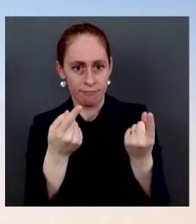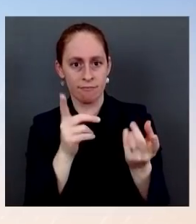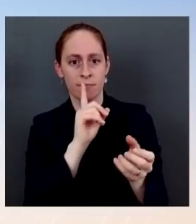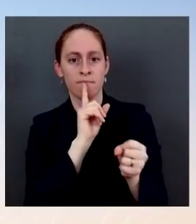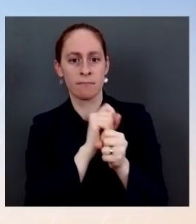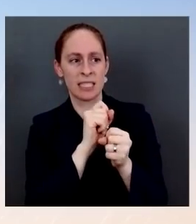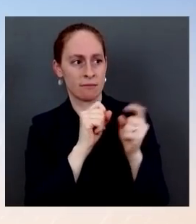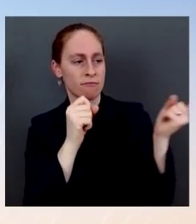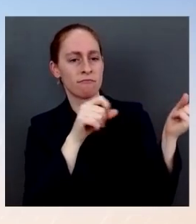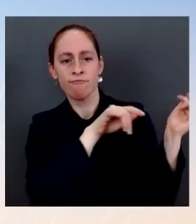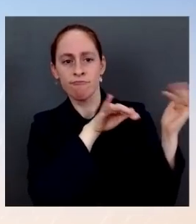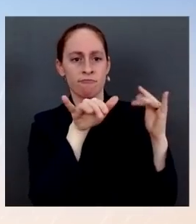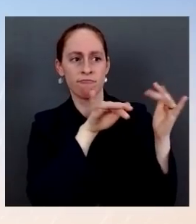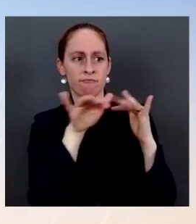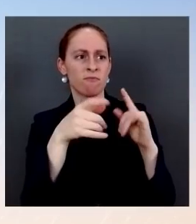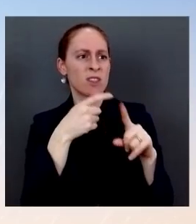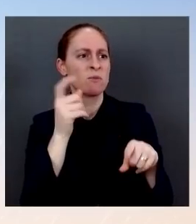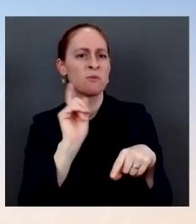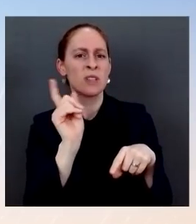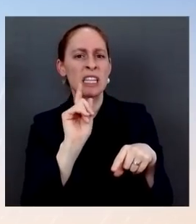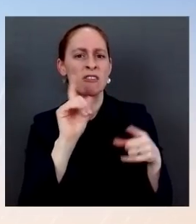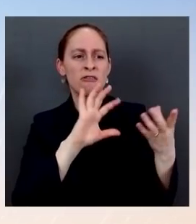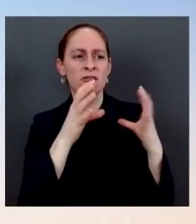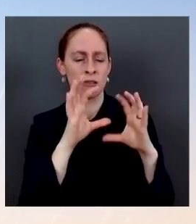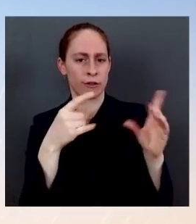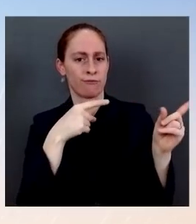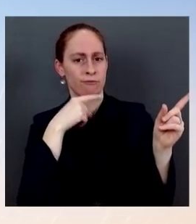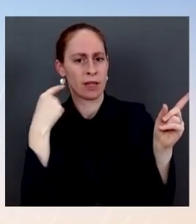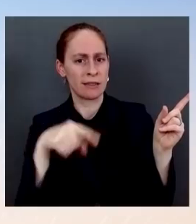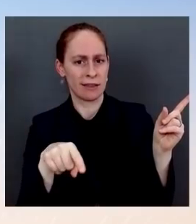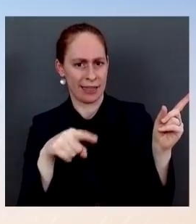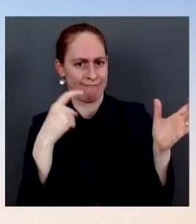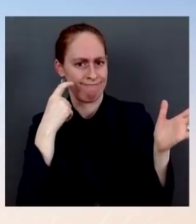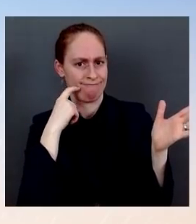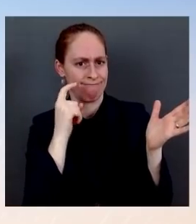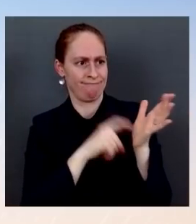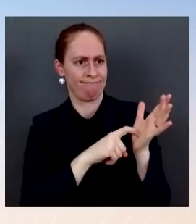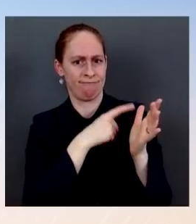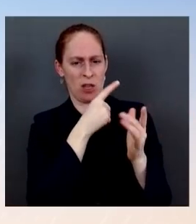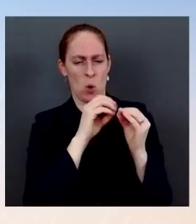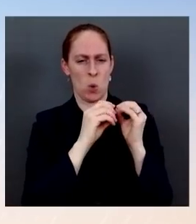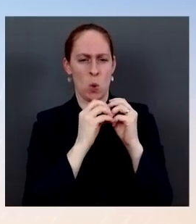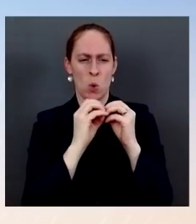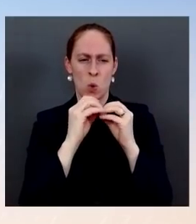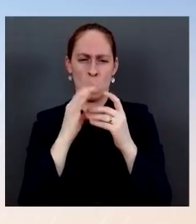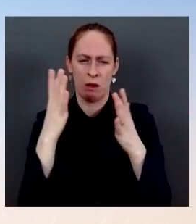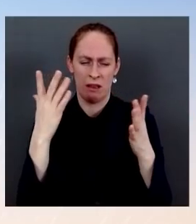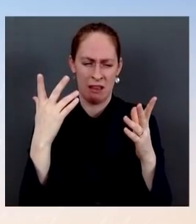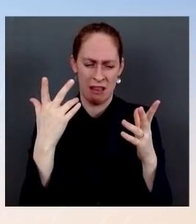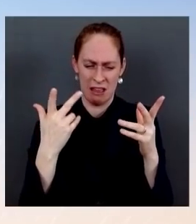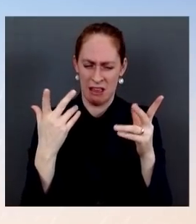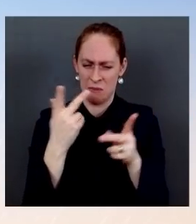on this as well -- in that press conference, President Putin said he was encouraged by -- and I'm para- -- paraphrasing here --